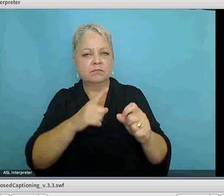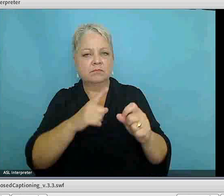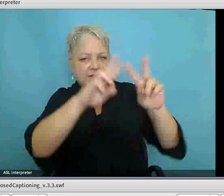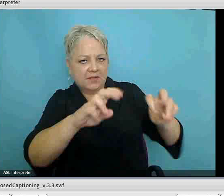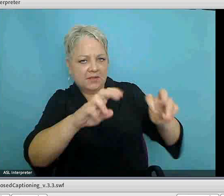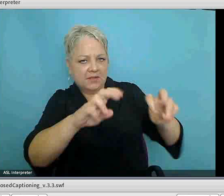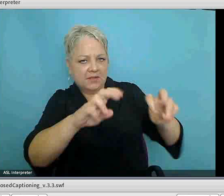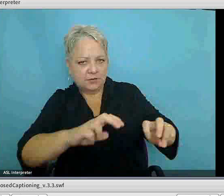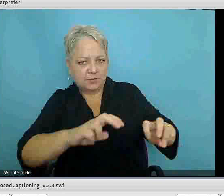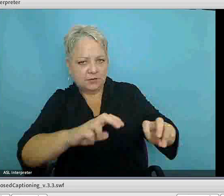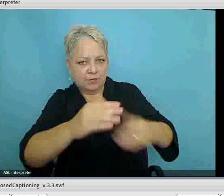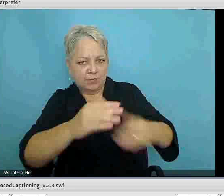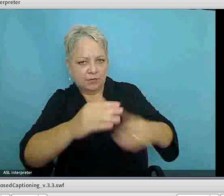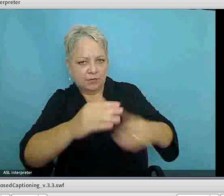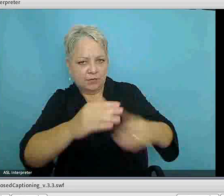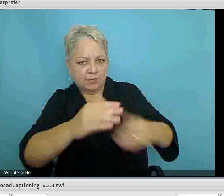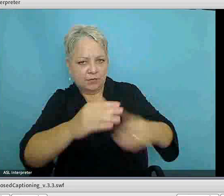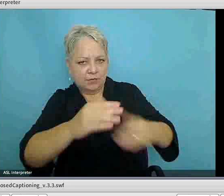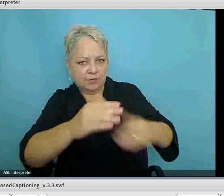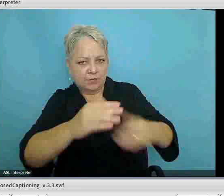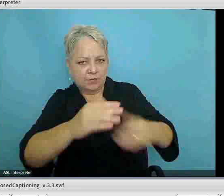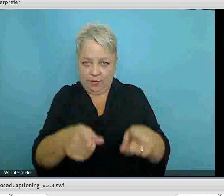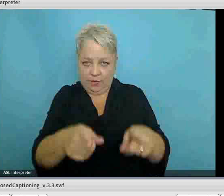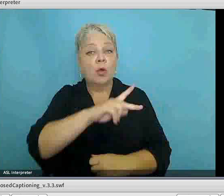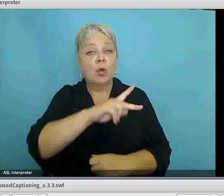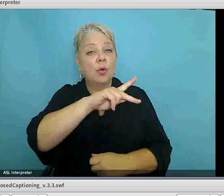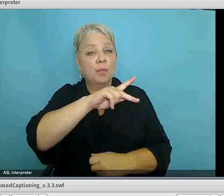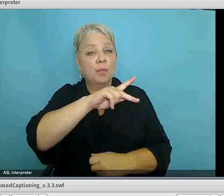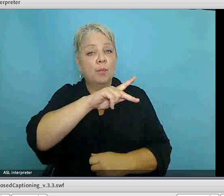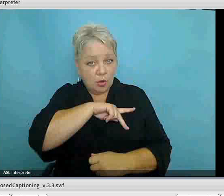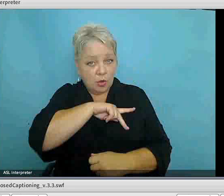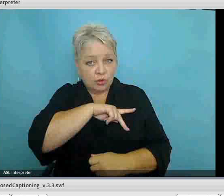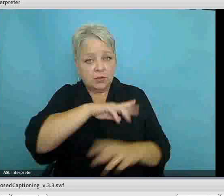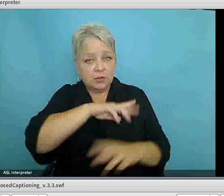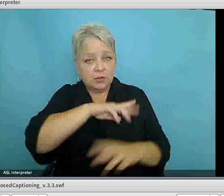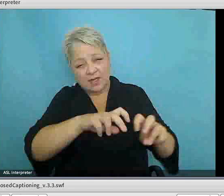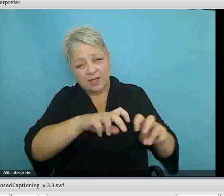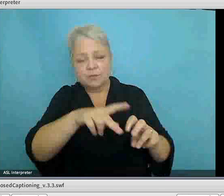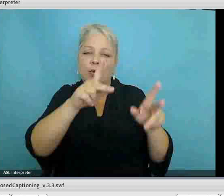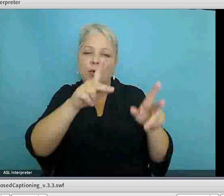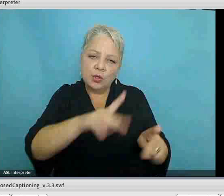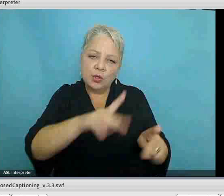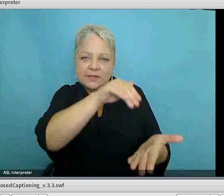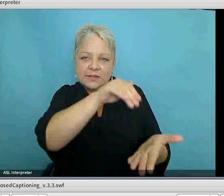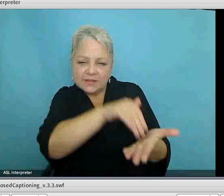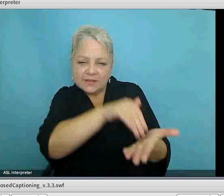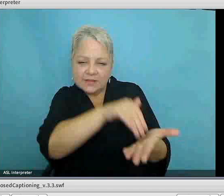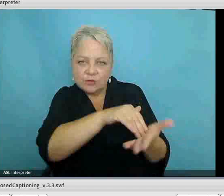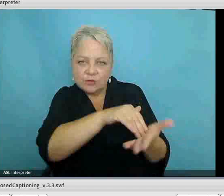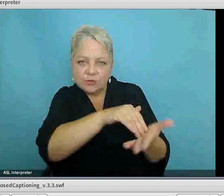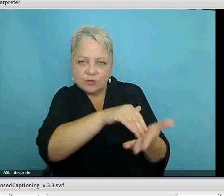A person-centered assessment must be completed within 90 days of enrollment into a One Care